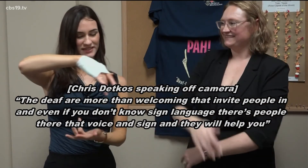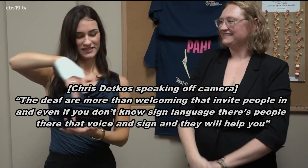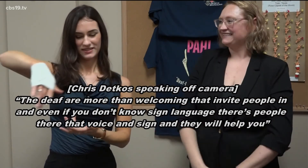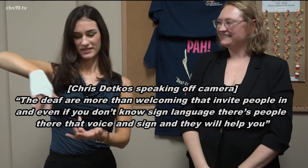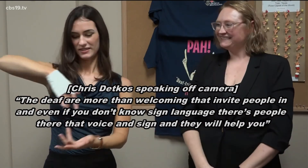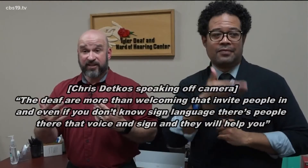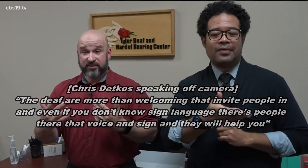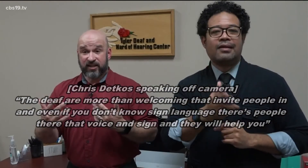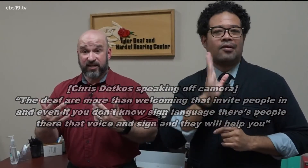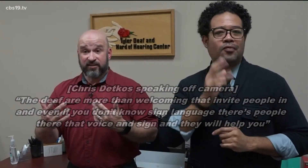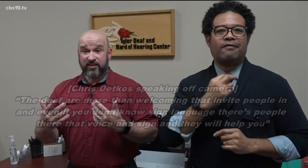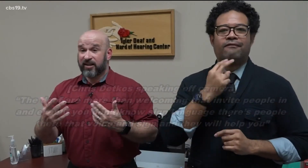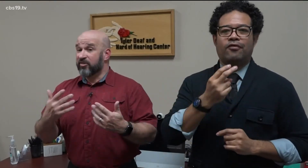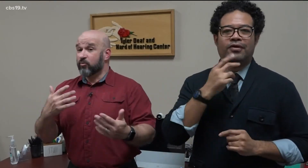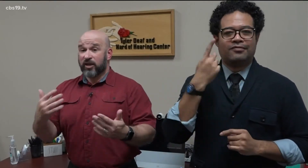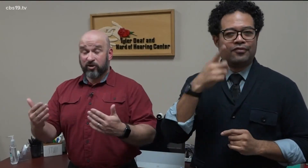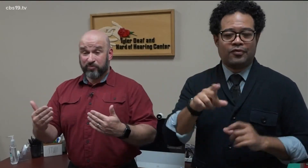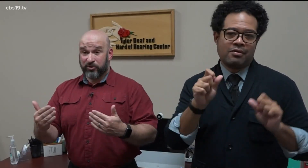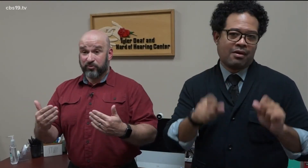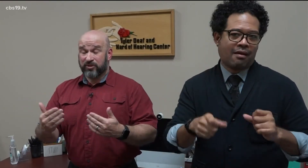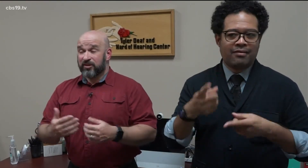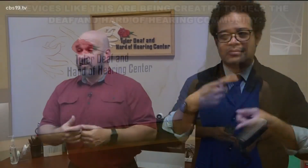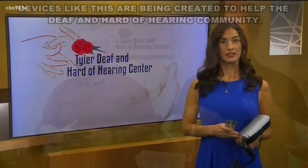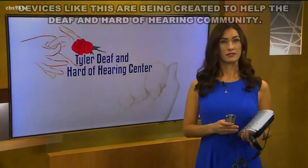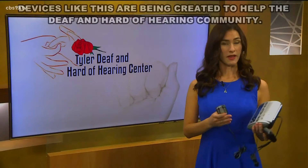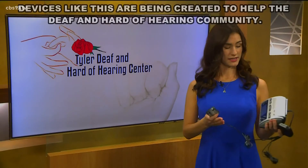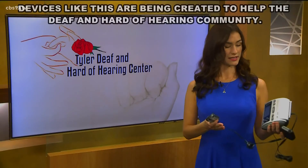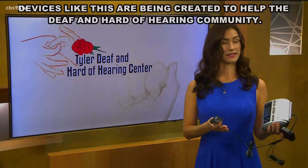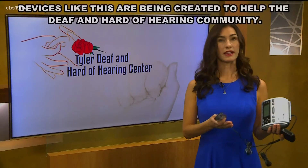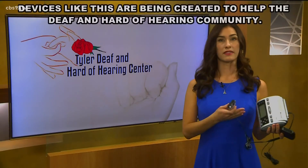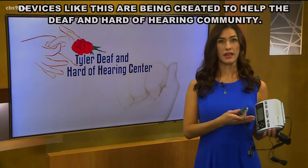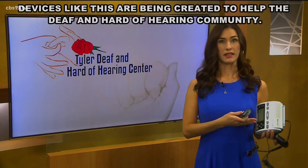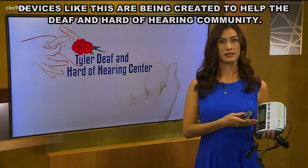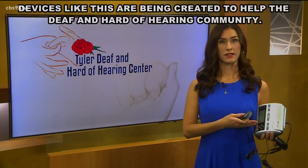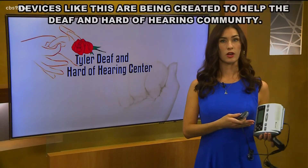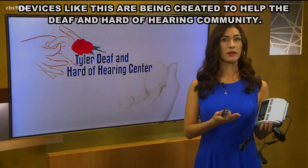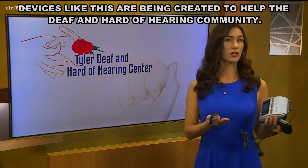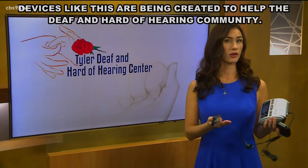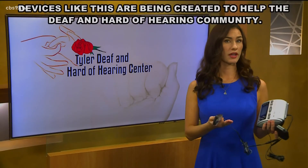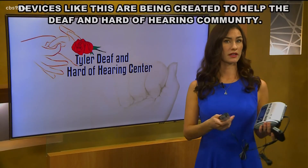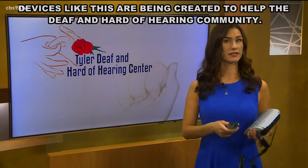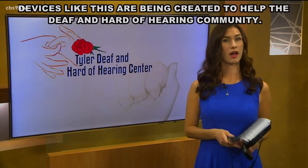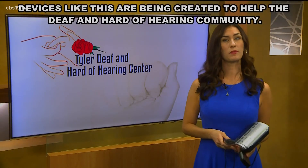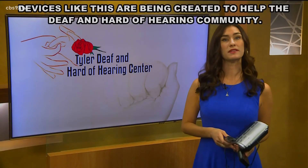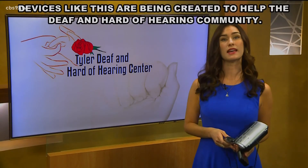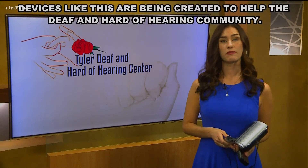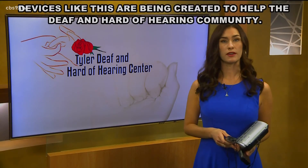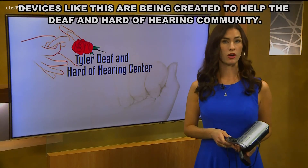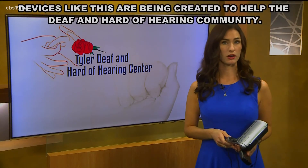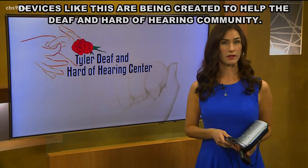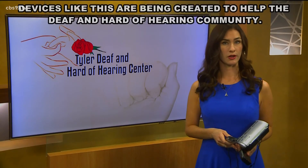That voice and sign and they will help you. Devices like this are being created to help the deaf and hard of